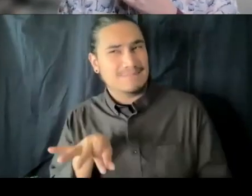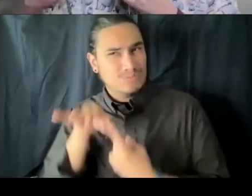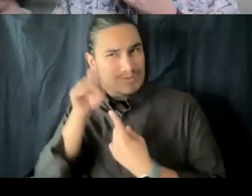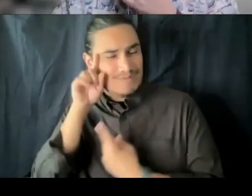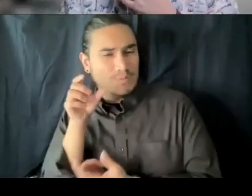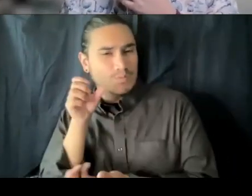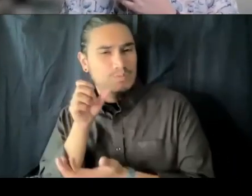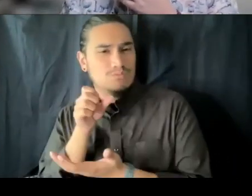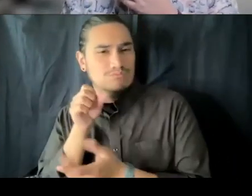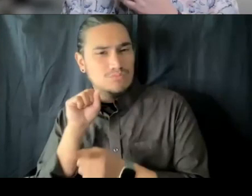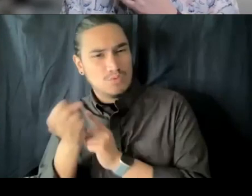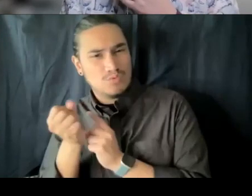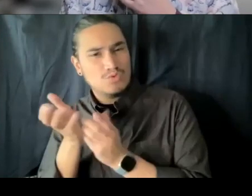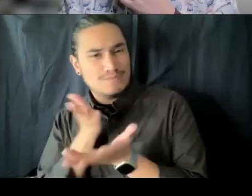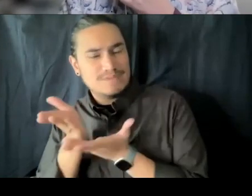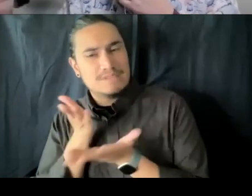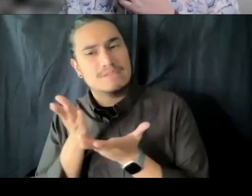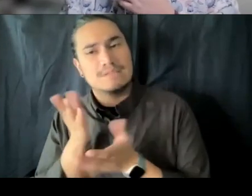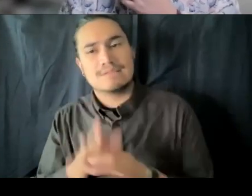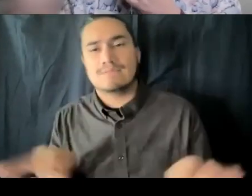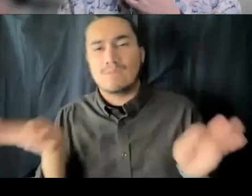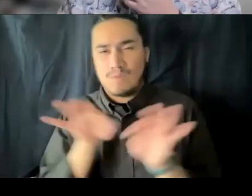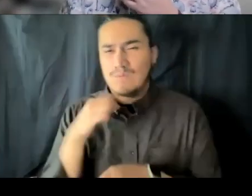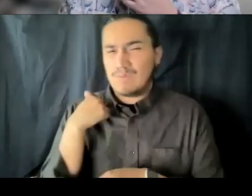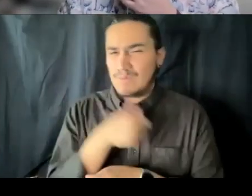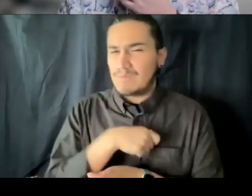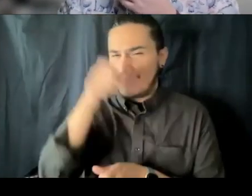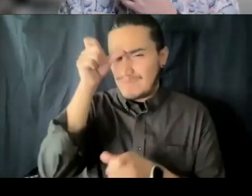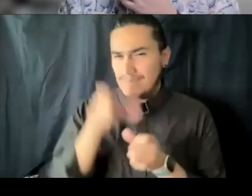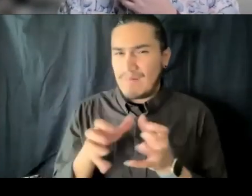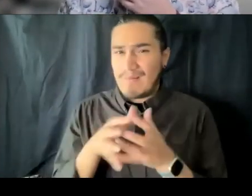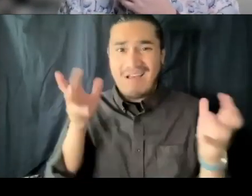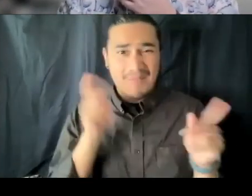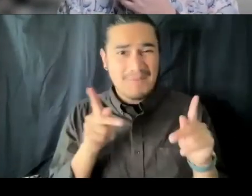is important to remember that there's lots of reasons people can be involved in the court system